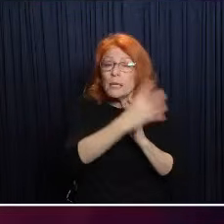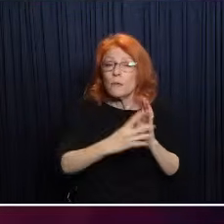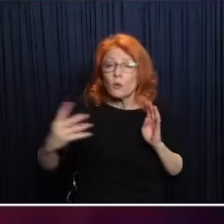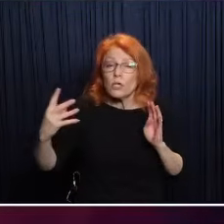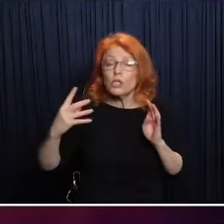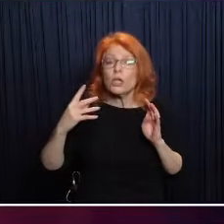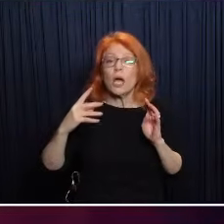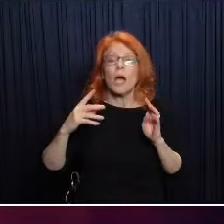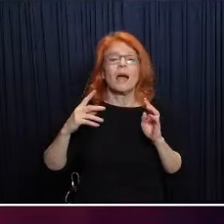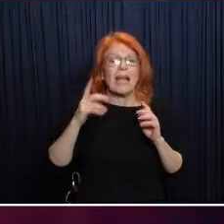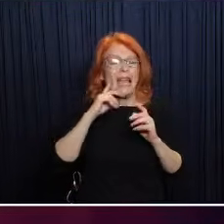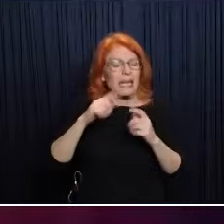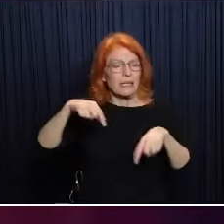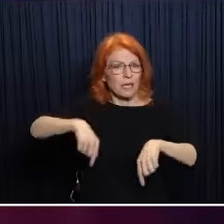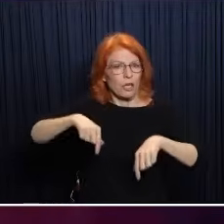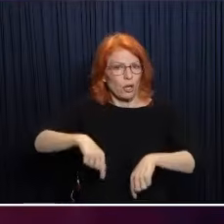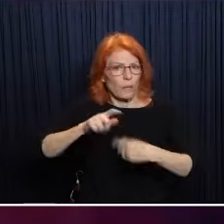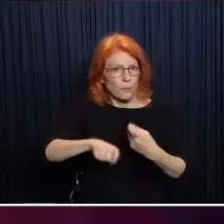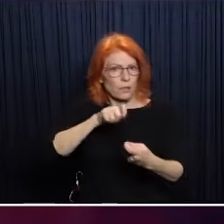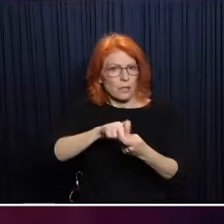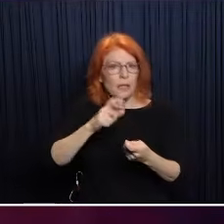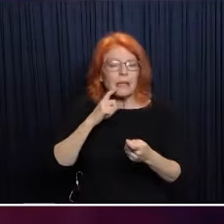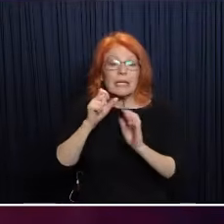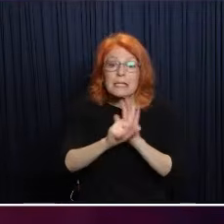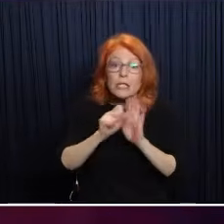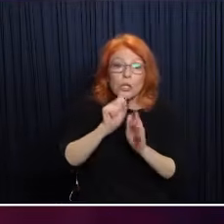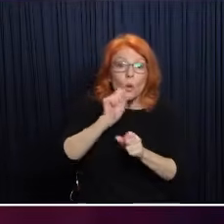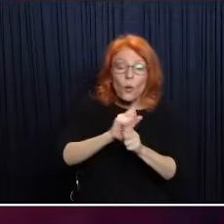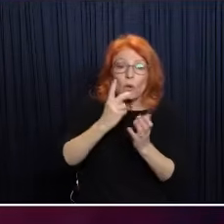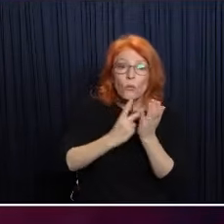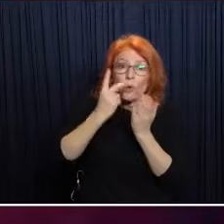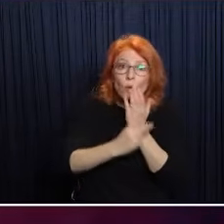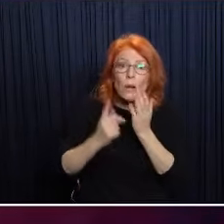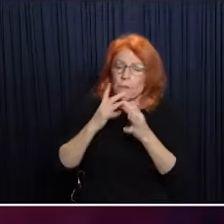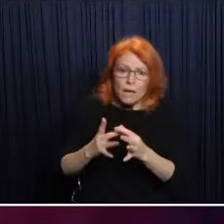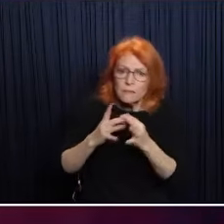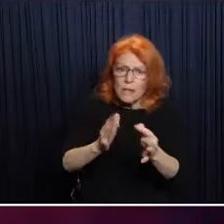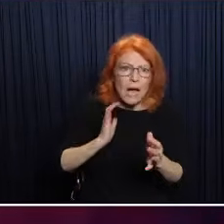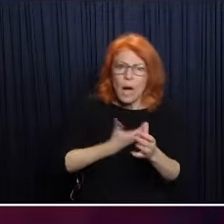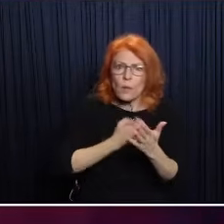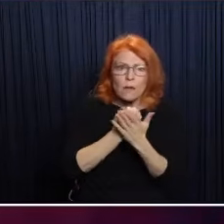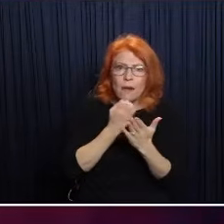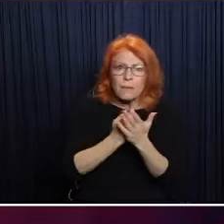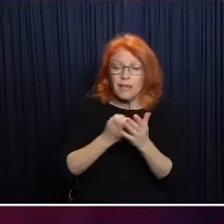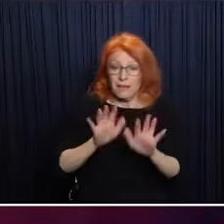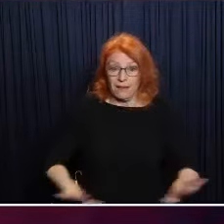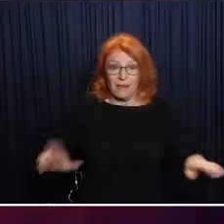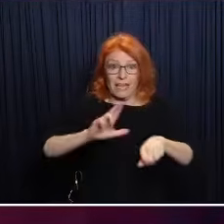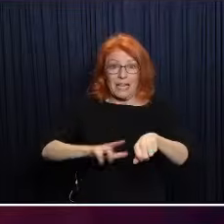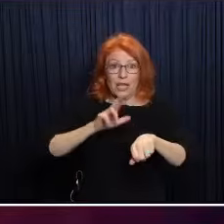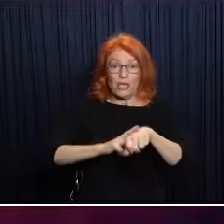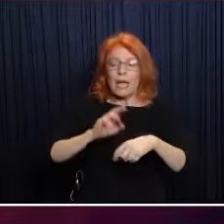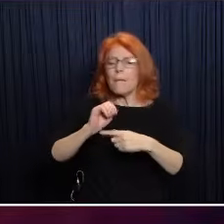PURSUE OTHER THINGS. WE ALSO NEED SMART IMMIGRATION. IN ARIZONA IN PARTICULAR WE NEED A SEASONAL WORKER PROGRAM.